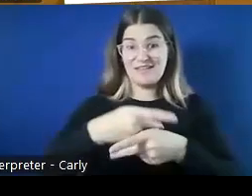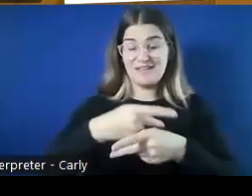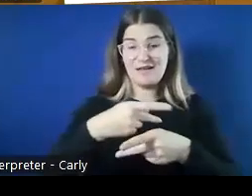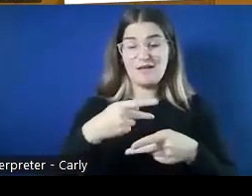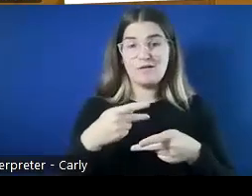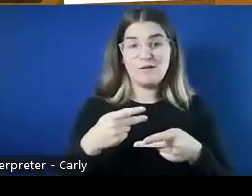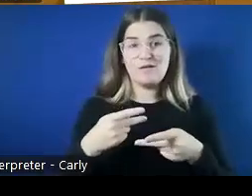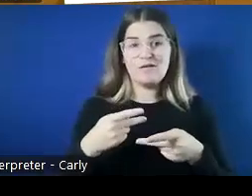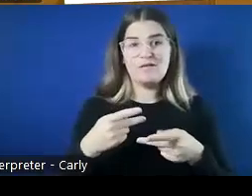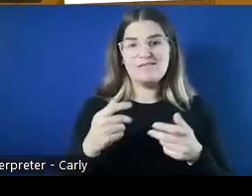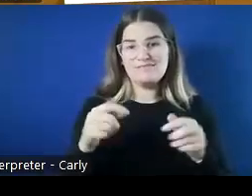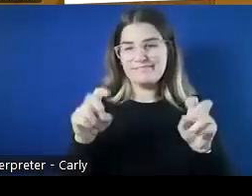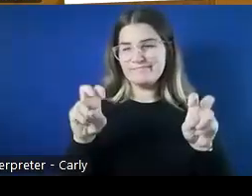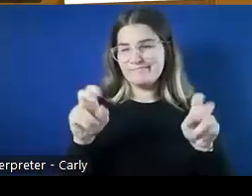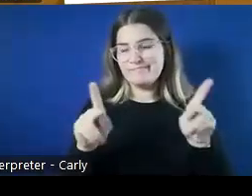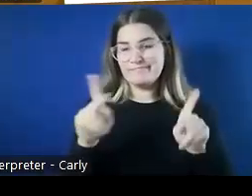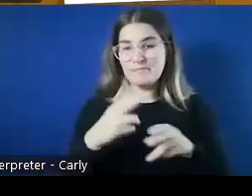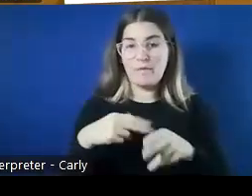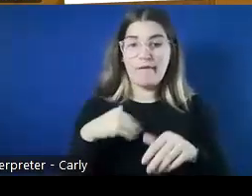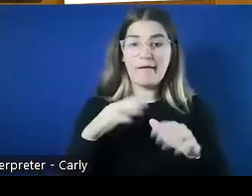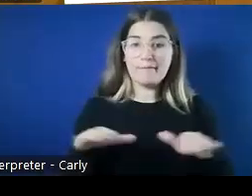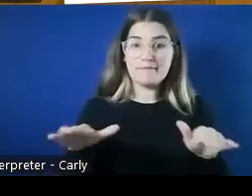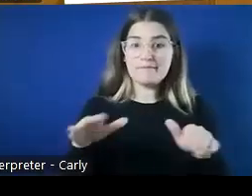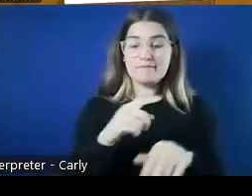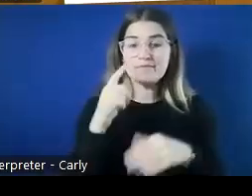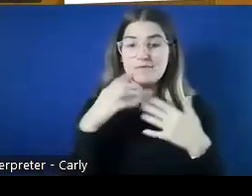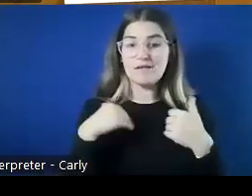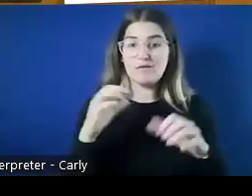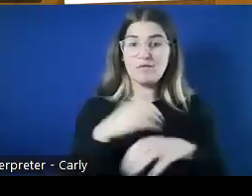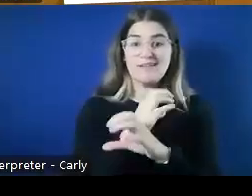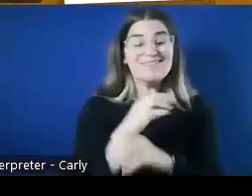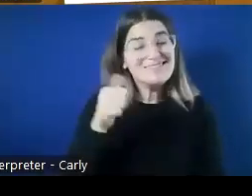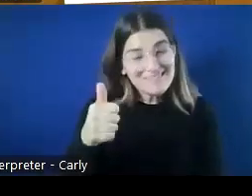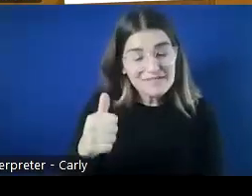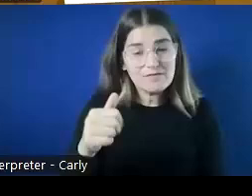referred to as the Pediatric Mental Health crisis is a community problem that requires a community